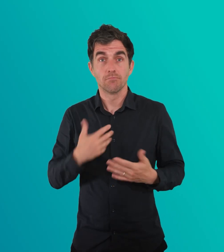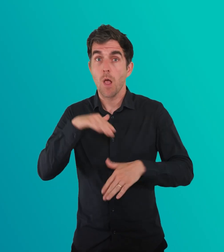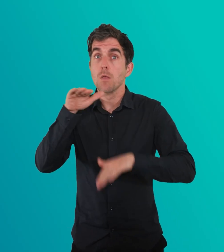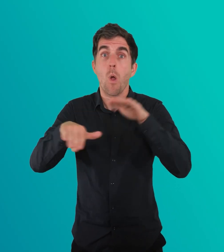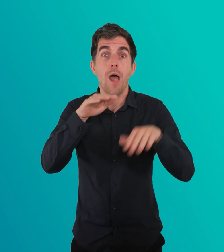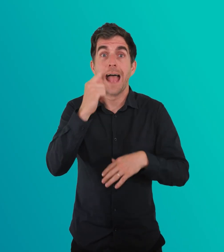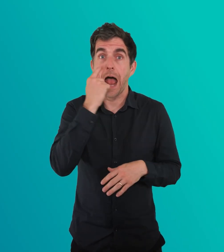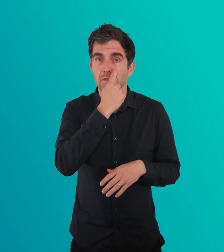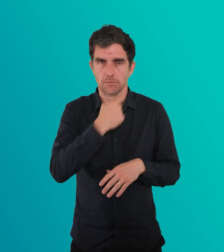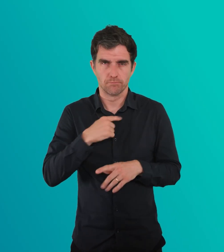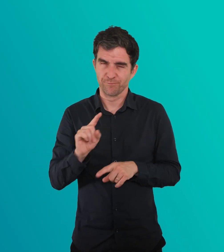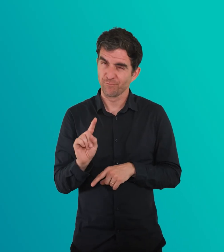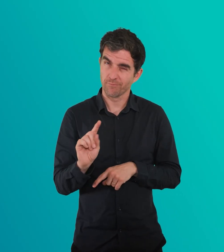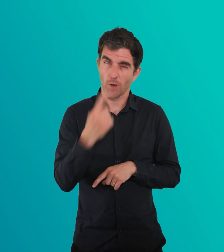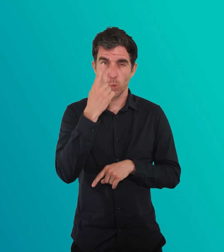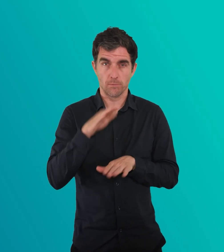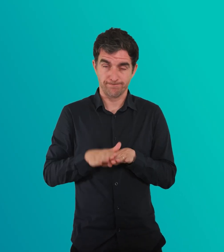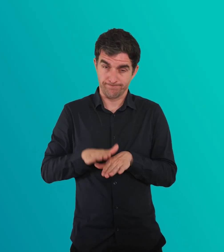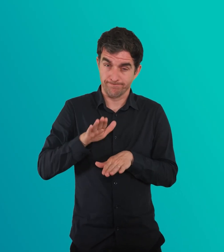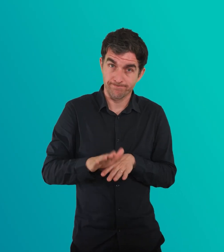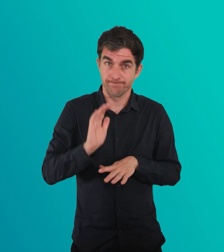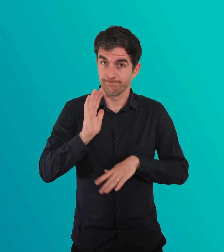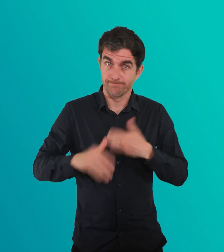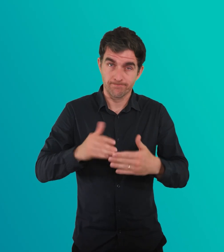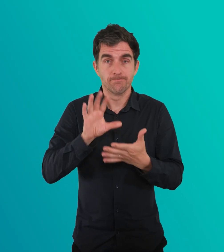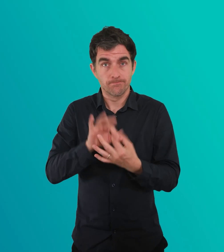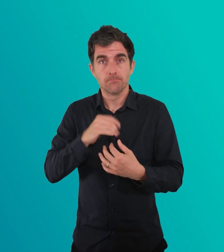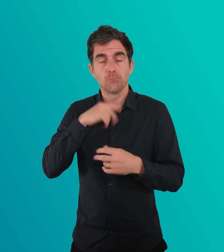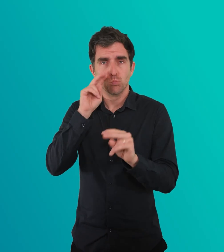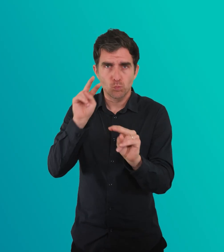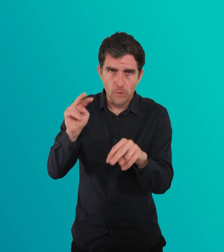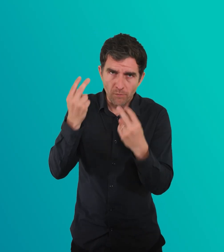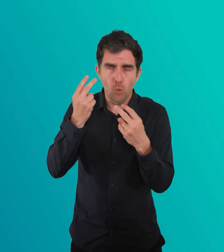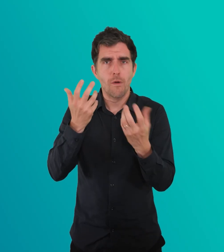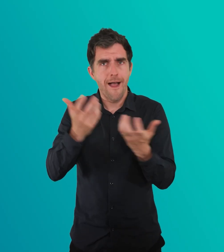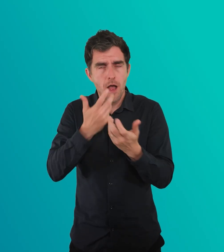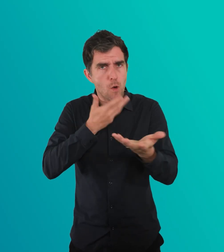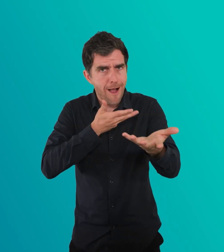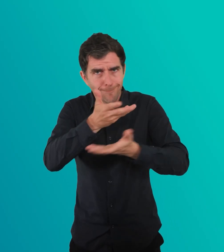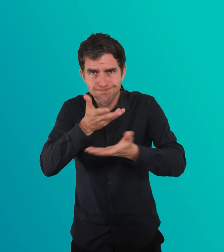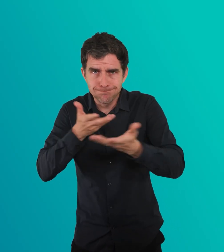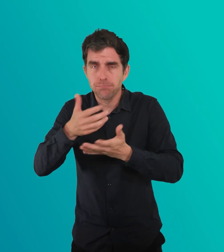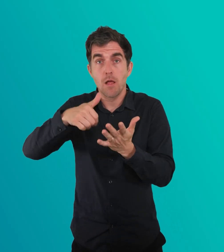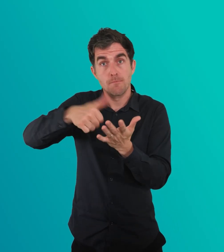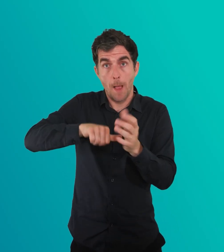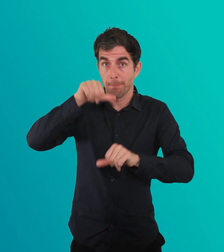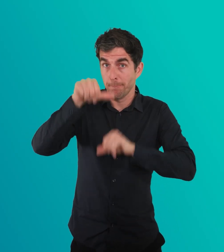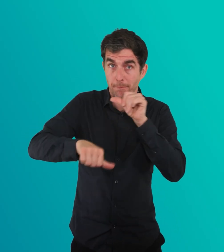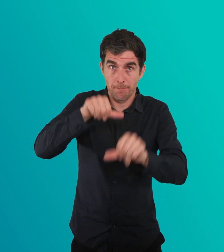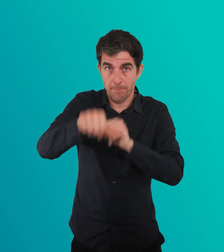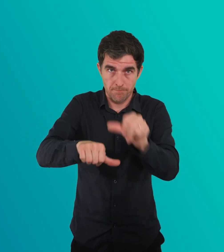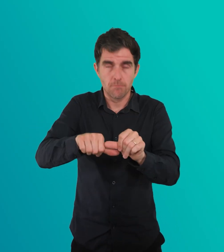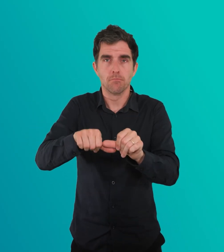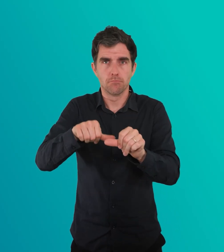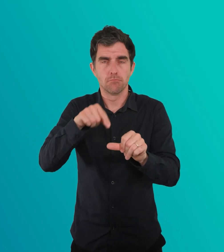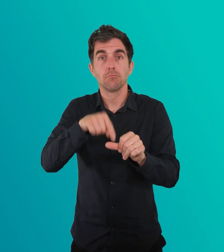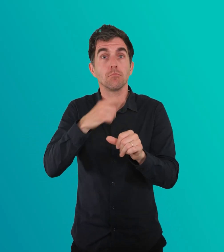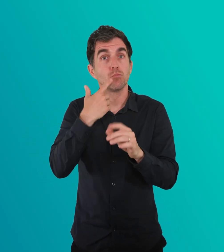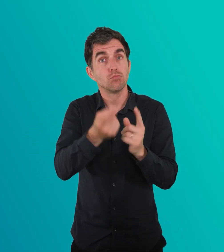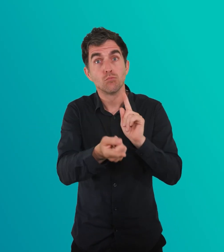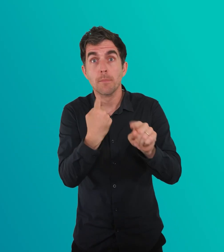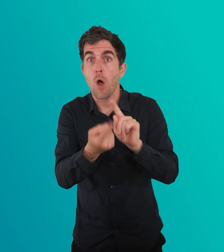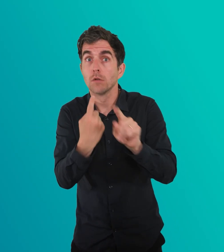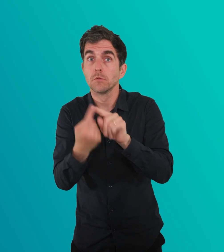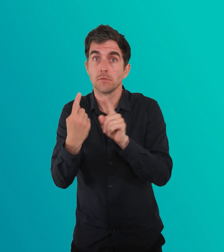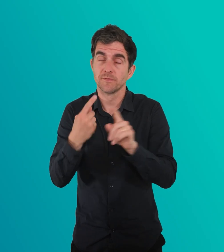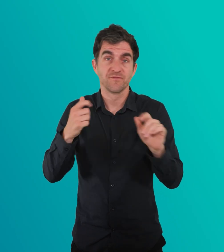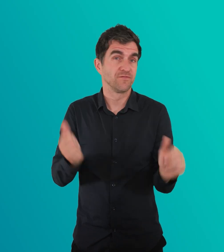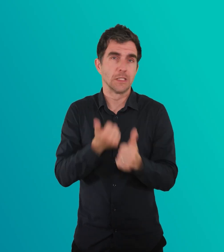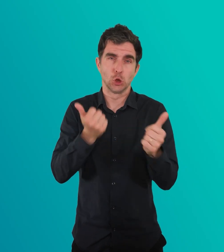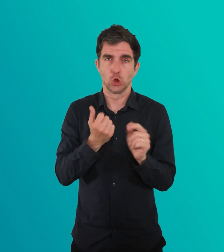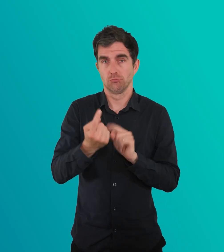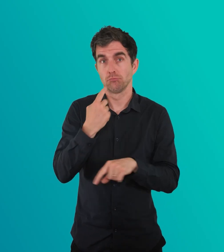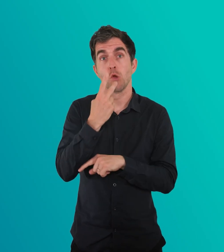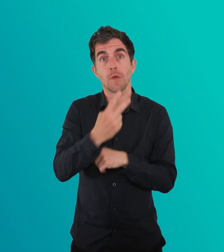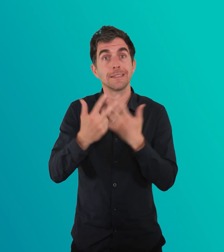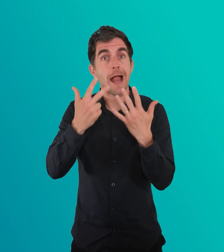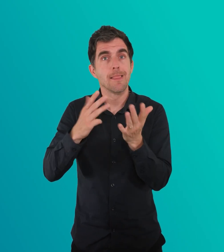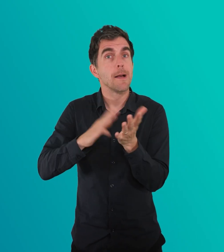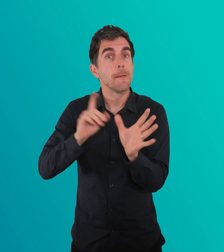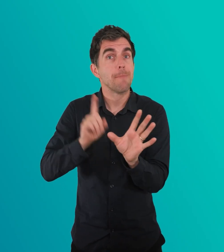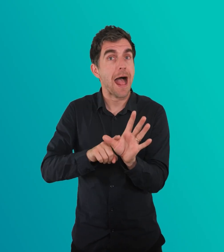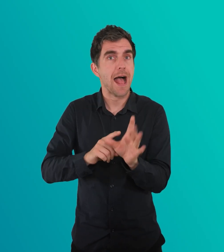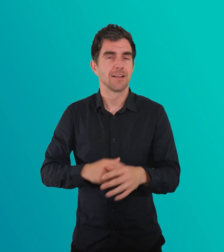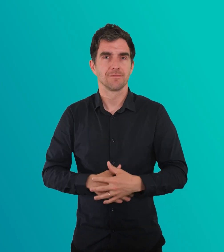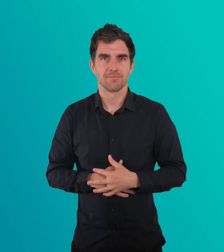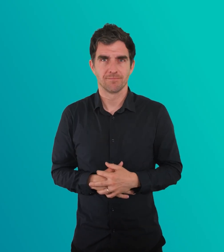The Call for Evidence was the first step in the Review’s engagement programme and closed to responses on 28 May.